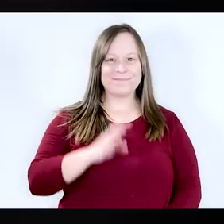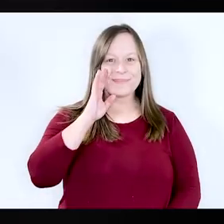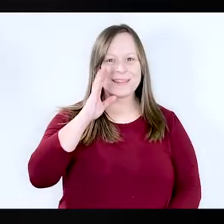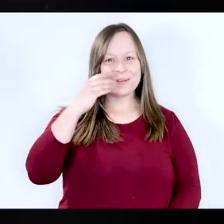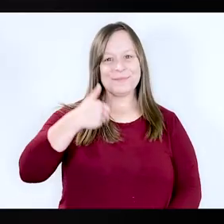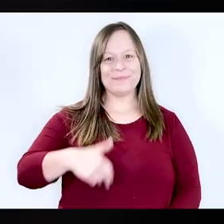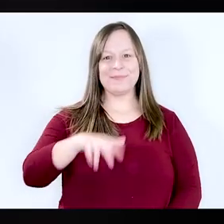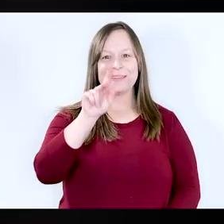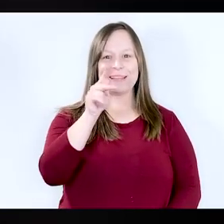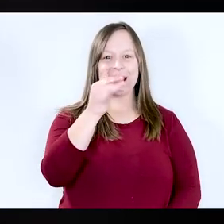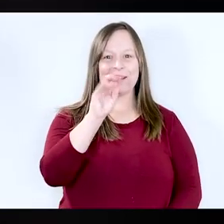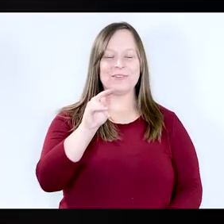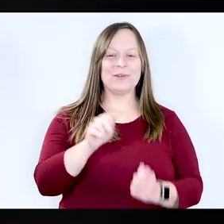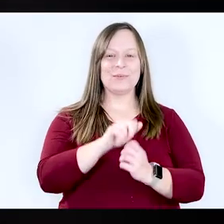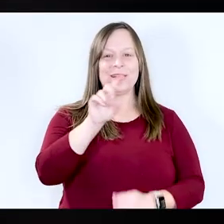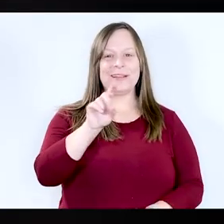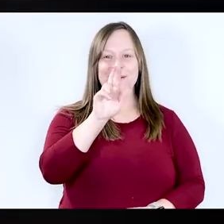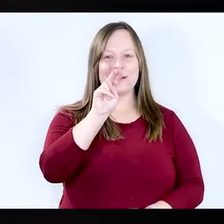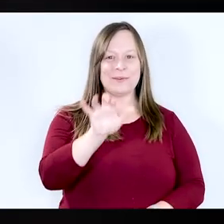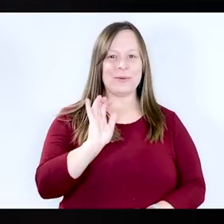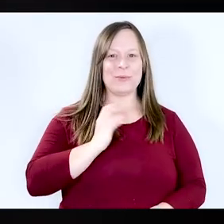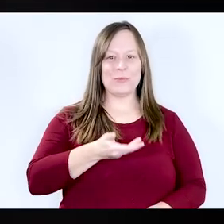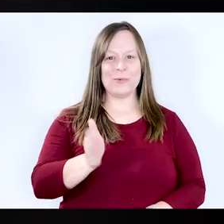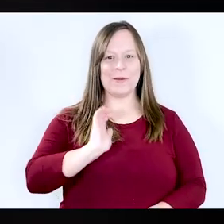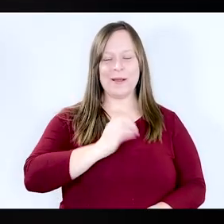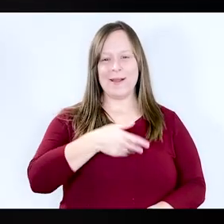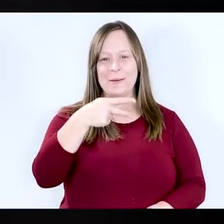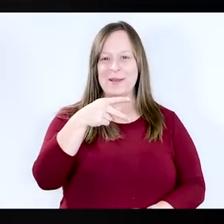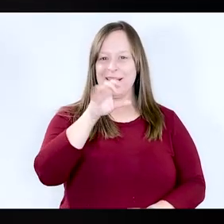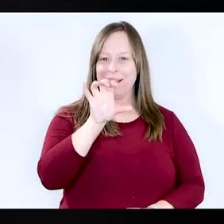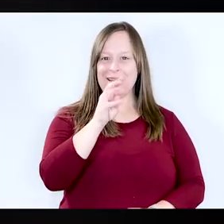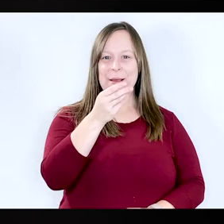K: This is Katrin with Disability Rights New York. Welcome to our podcast, Empire